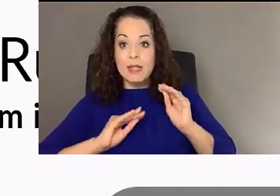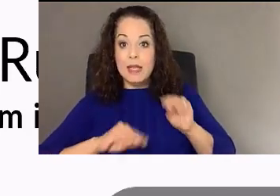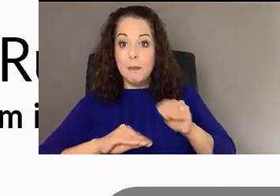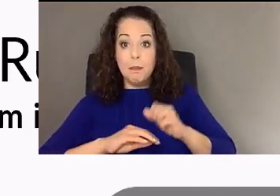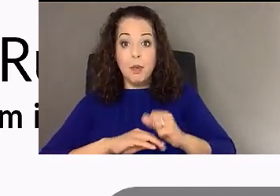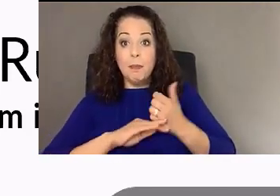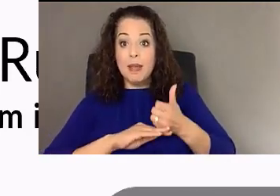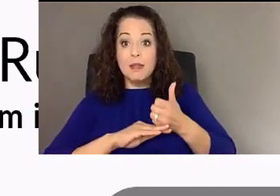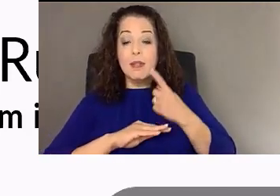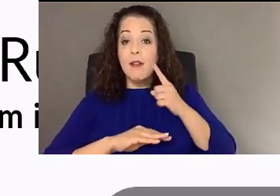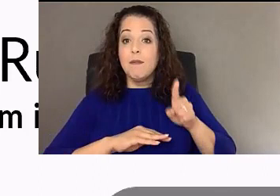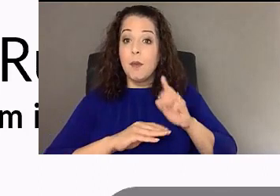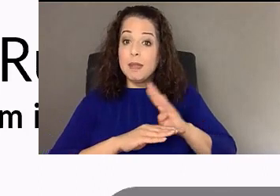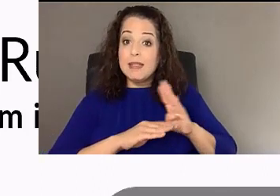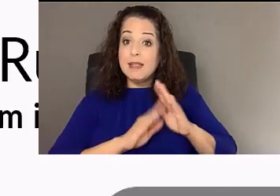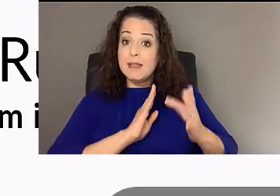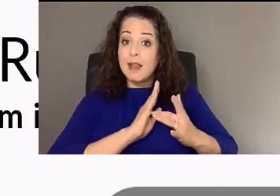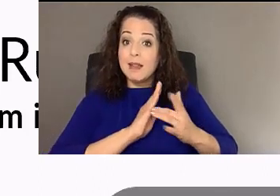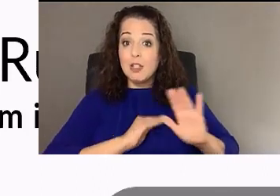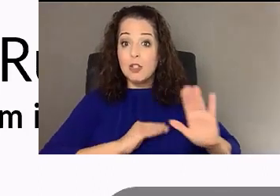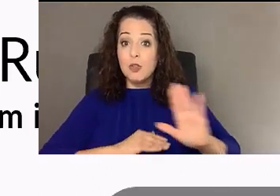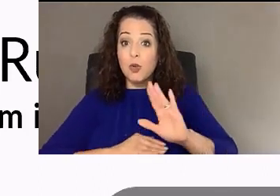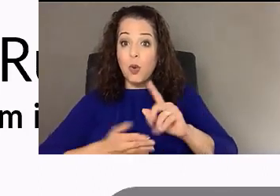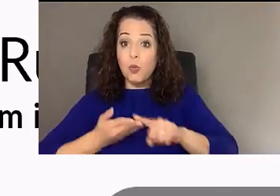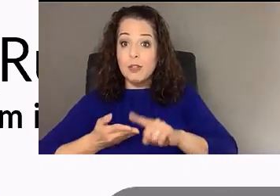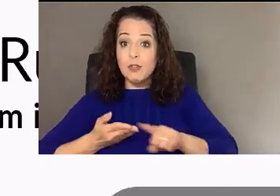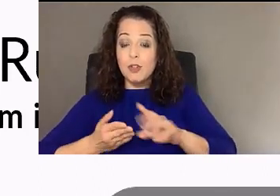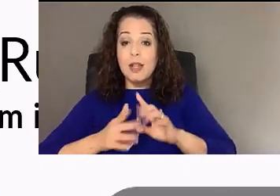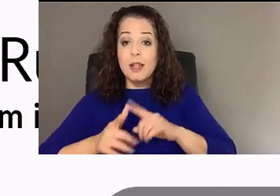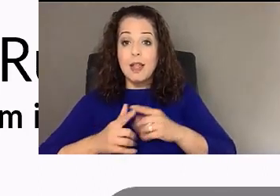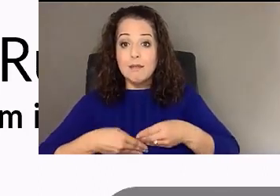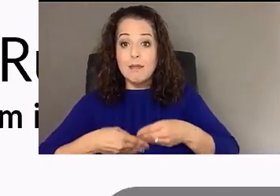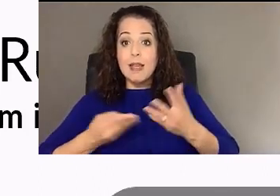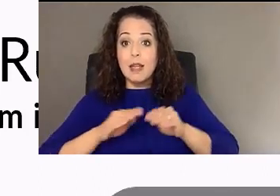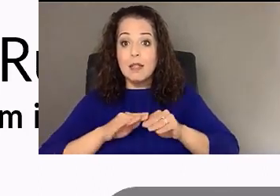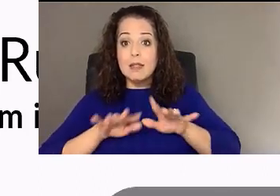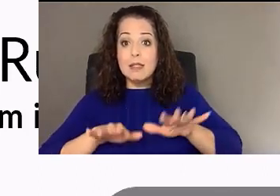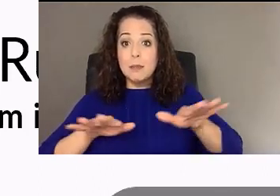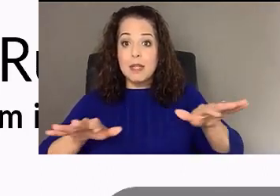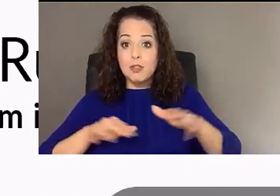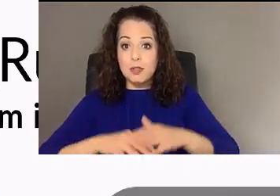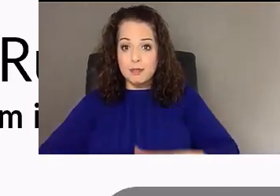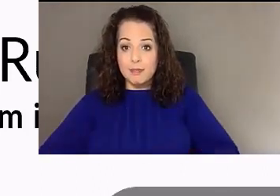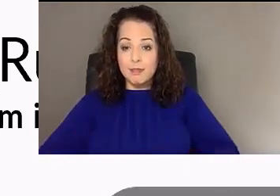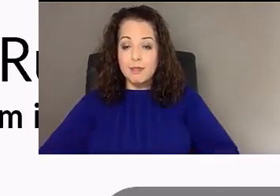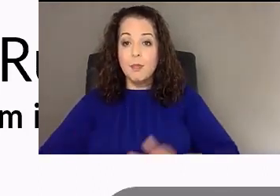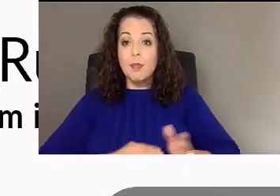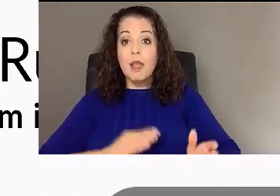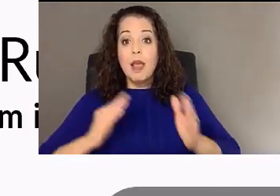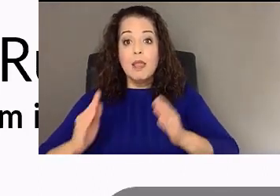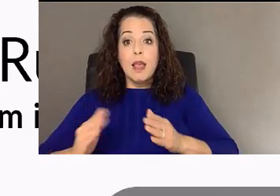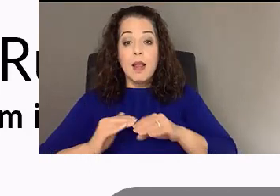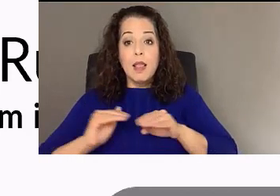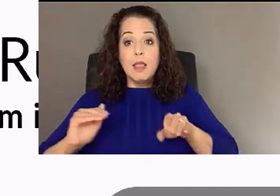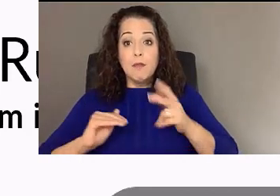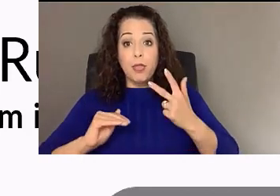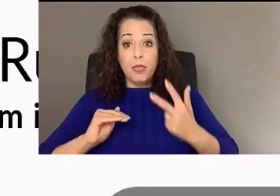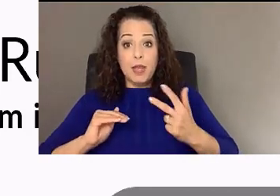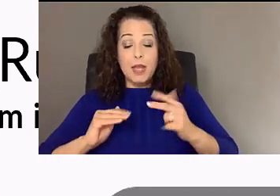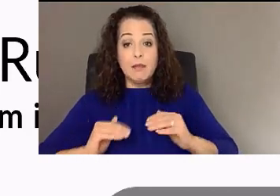into your research and getting that dissemination out there. And then Level 3 is IMPACT Accelerate.